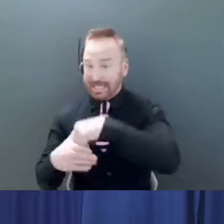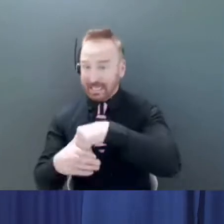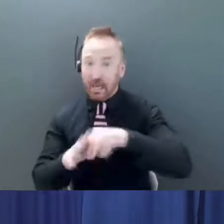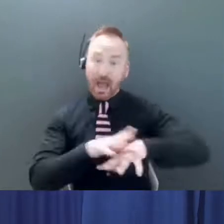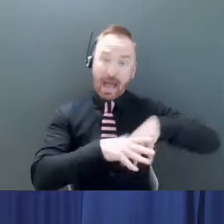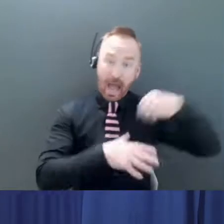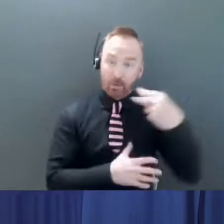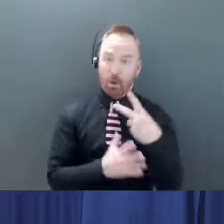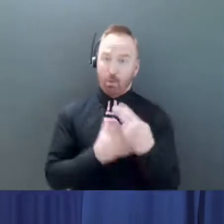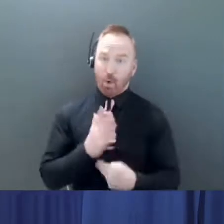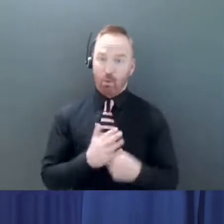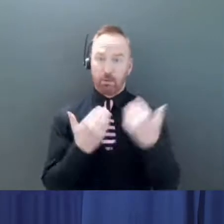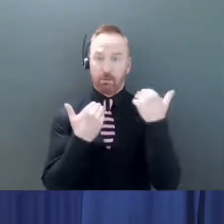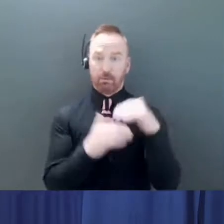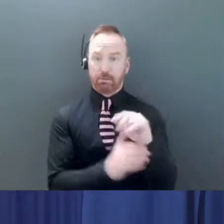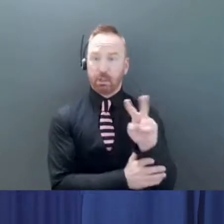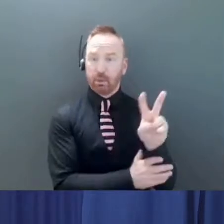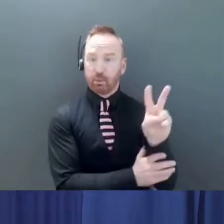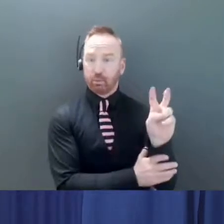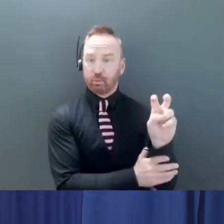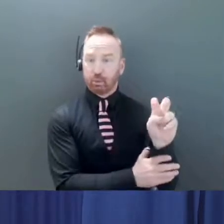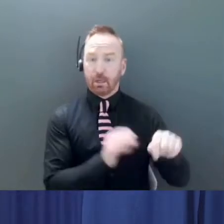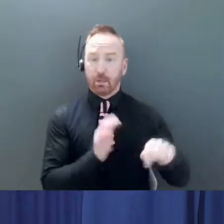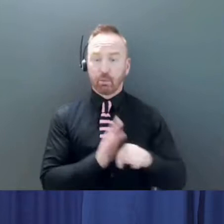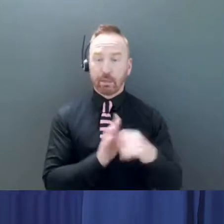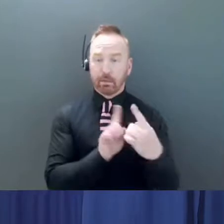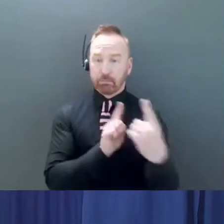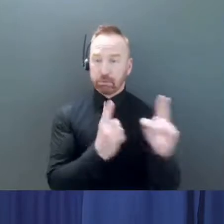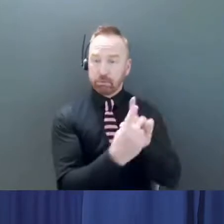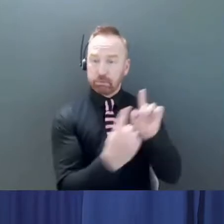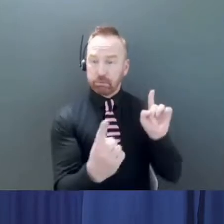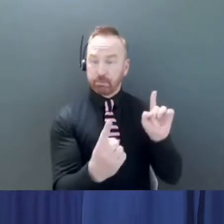physical distancing. Unvaccinated individuals should